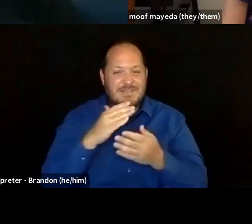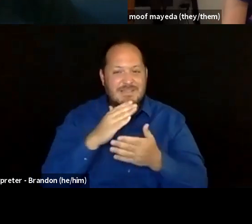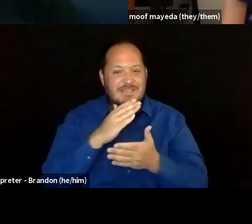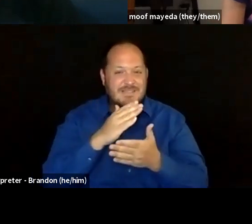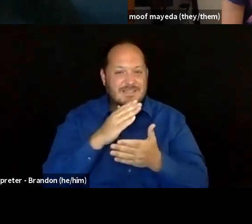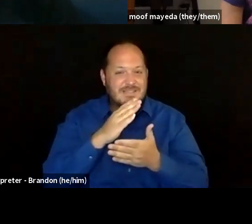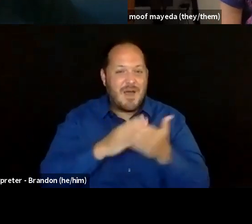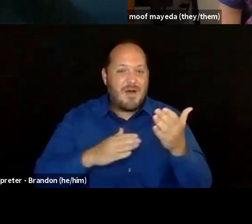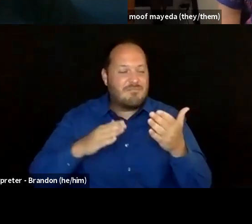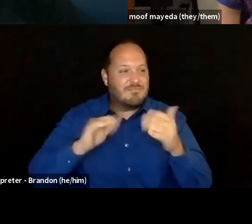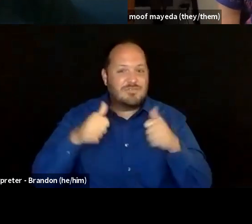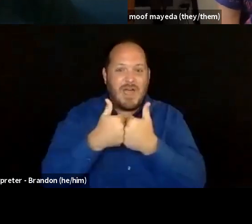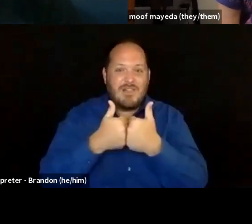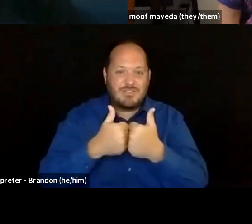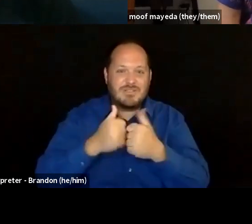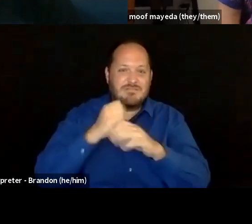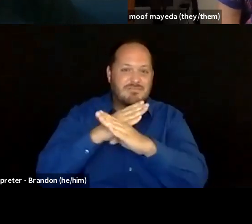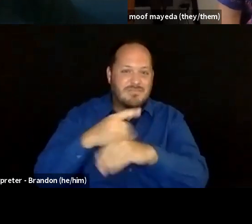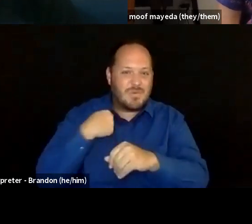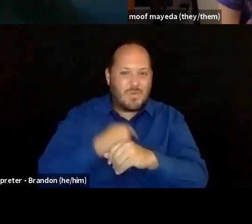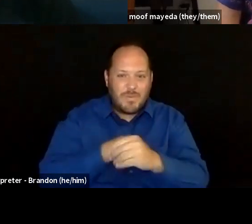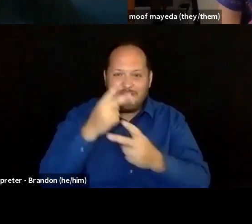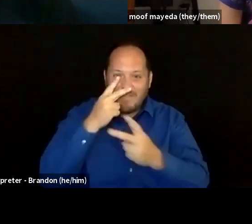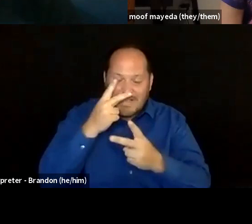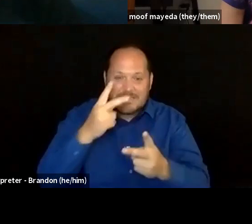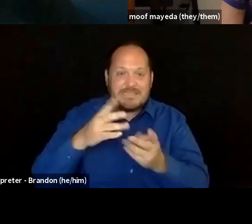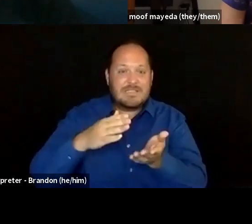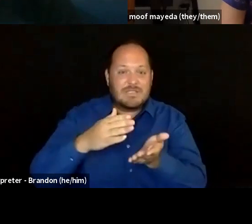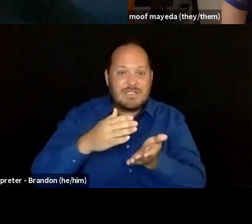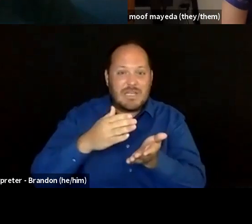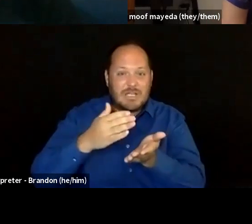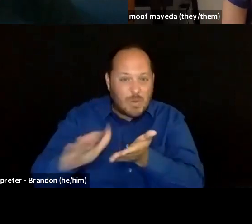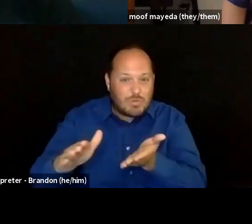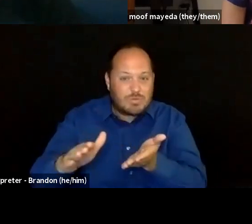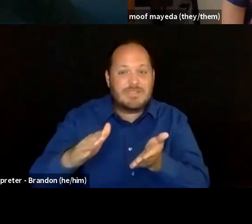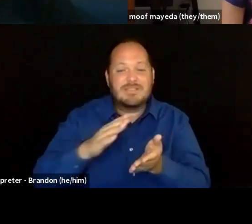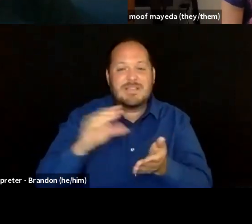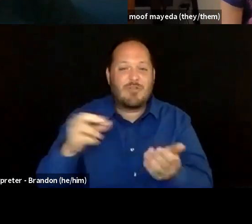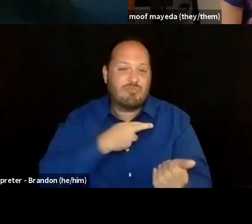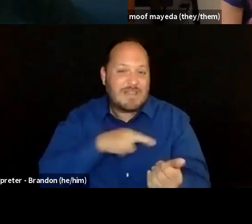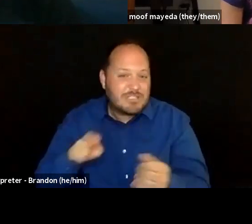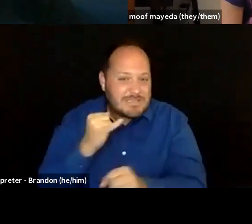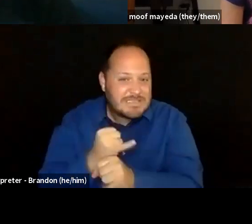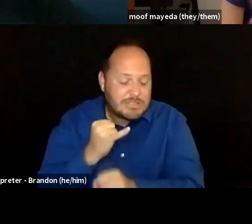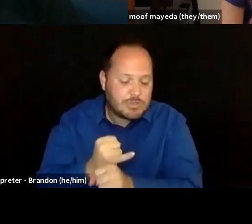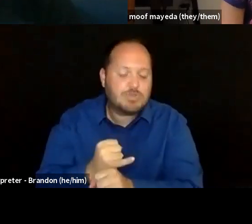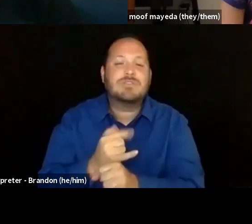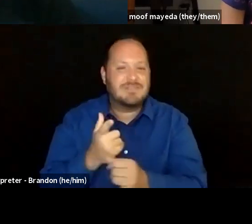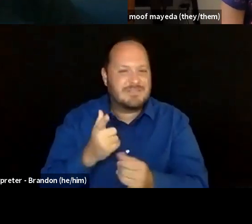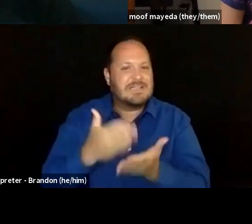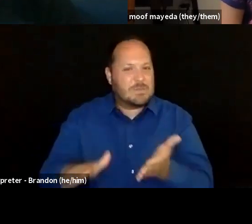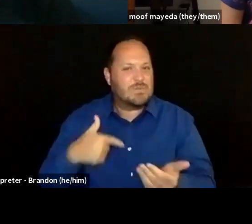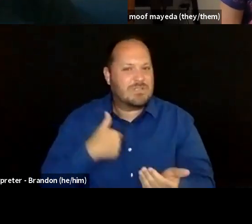I guess for school, I would just want, like want to know, like,